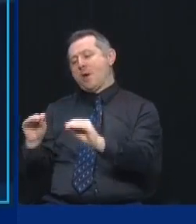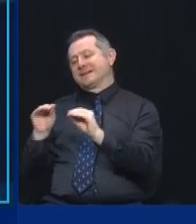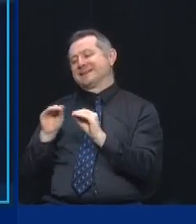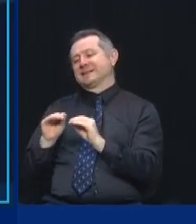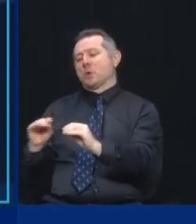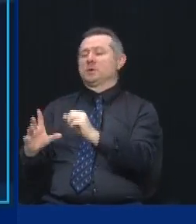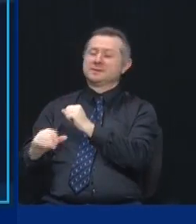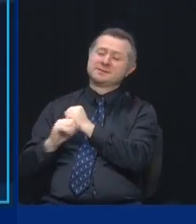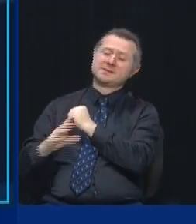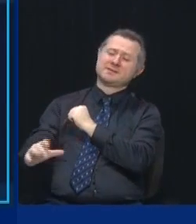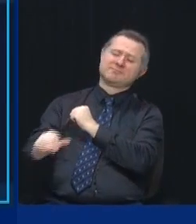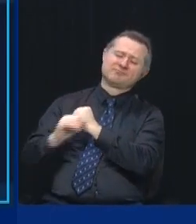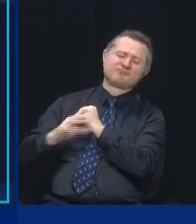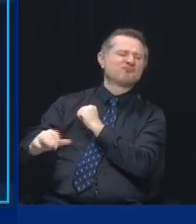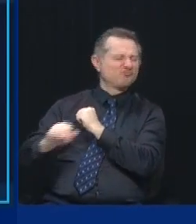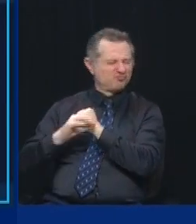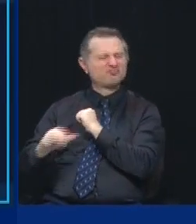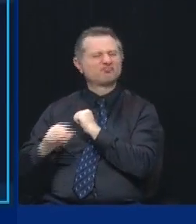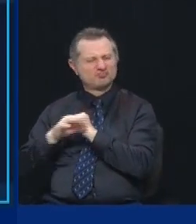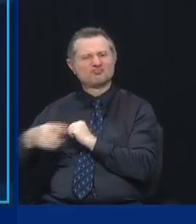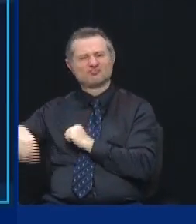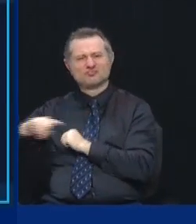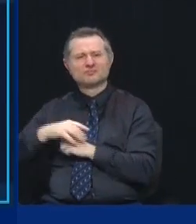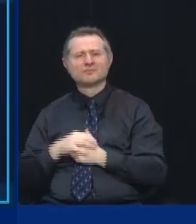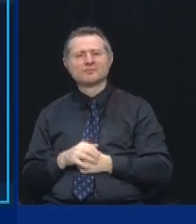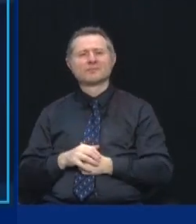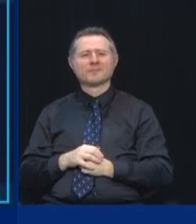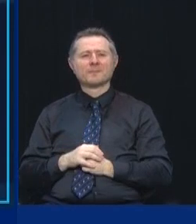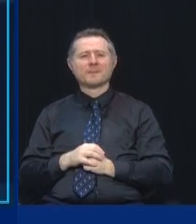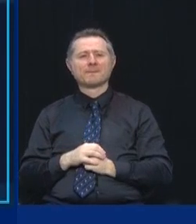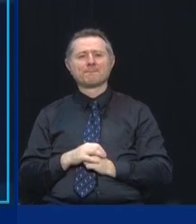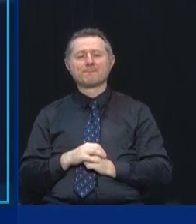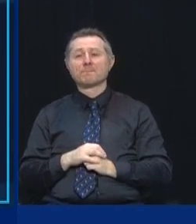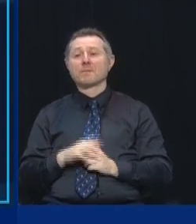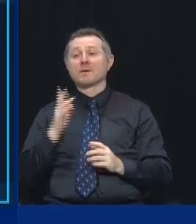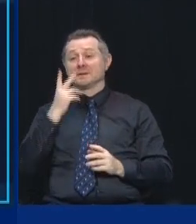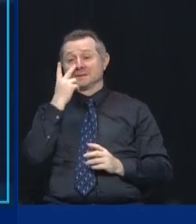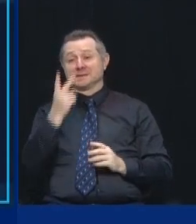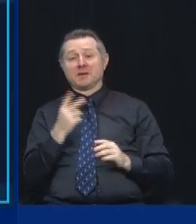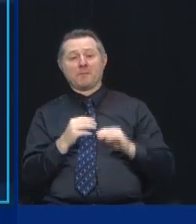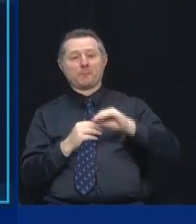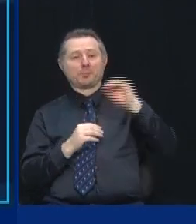THE DOUBTFUL, THE HESITANT POPULATION, THAT'S MORE EDUCATIO EDUCATION, MORE INFORMATION. MORE EDUCATION, MORE